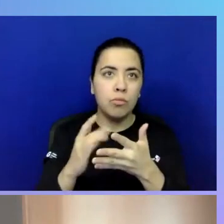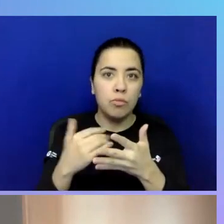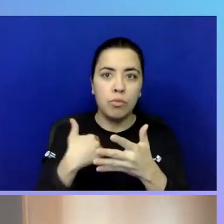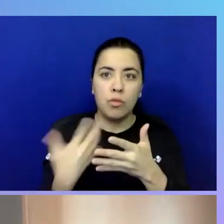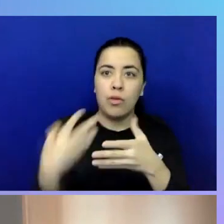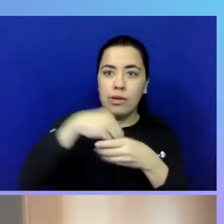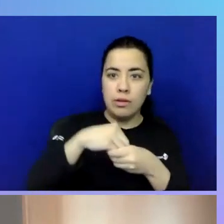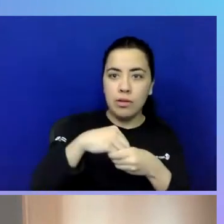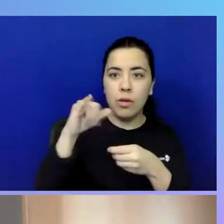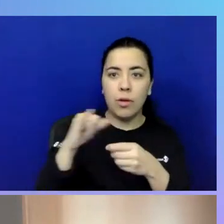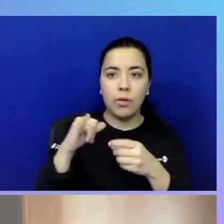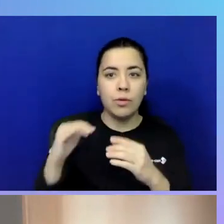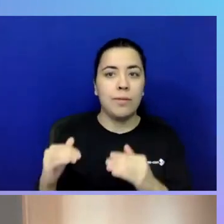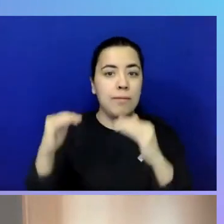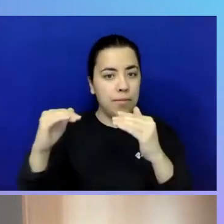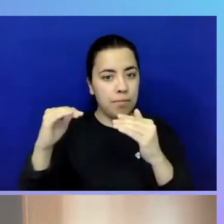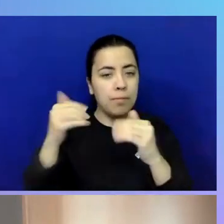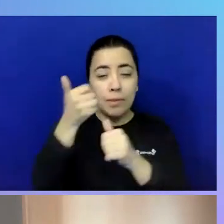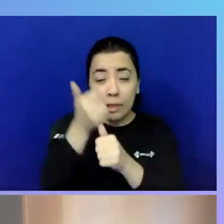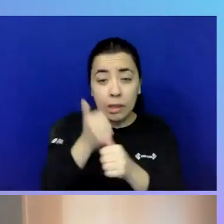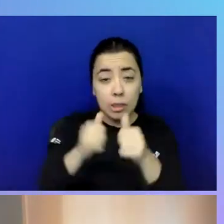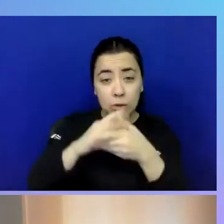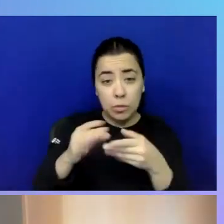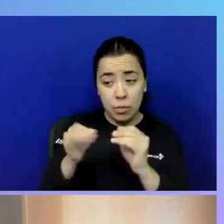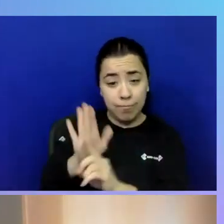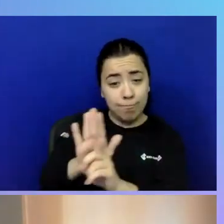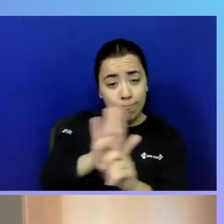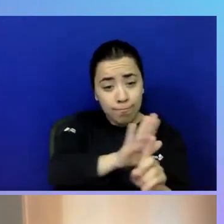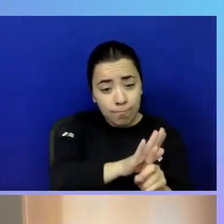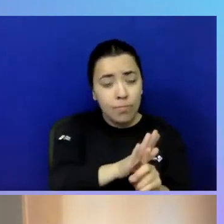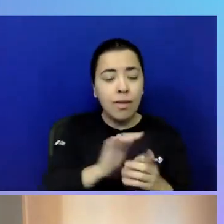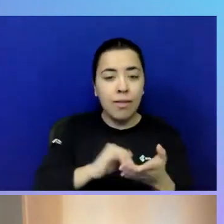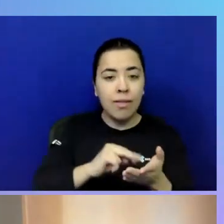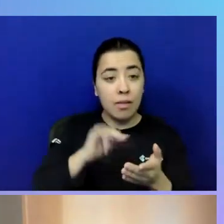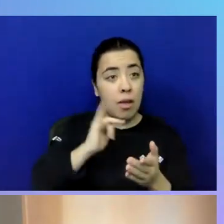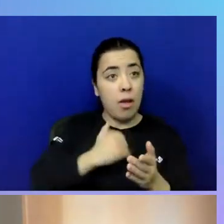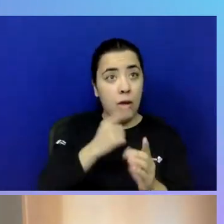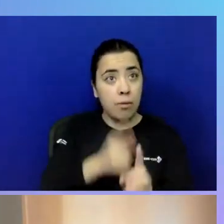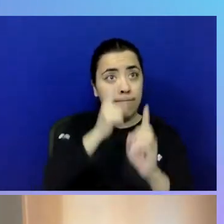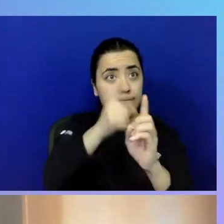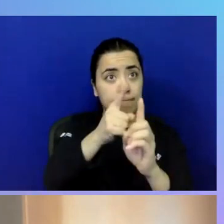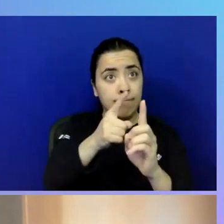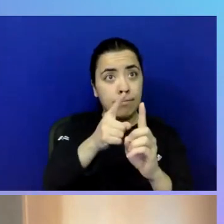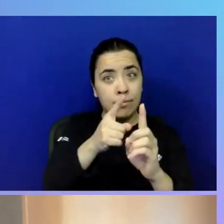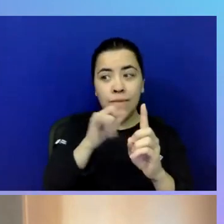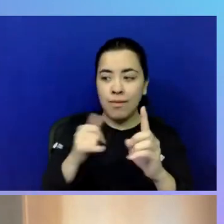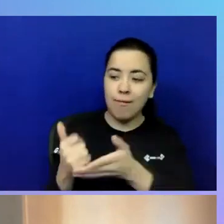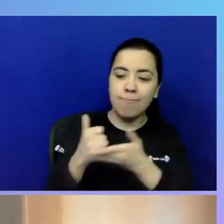step forward in our mission. So as I mentioned in the beginning,